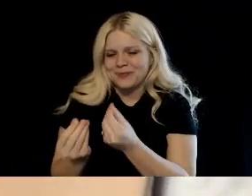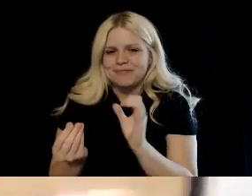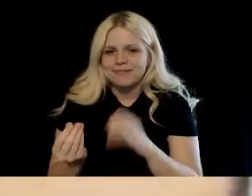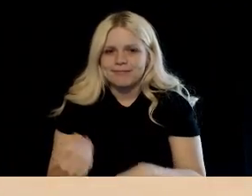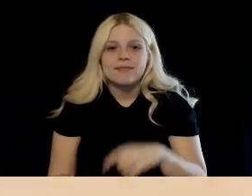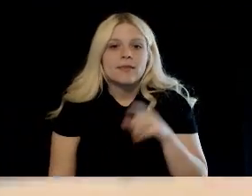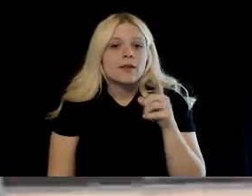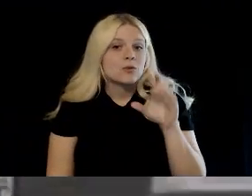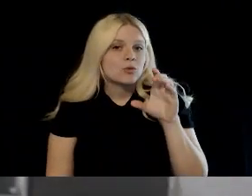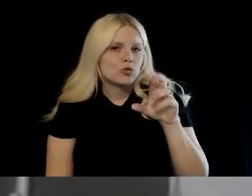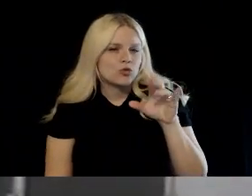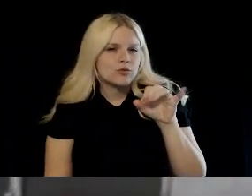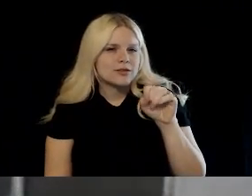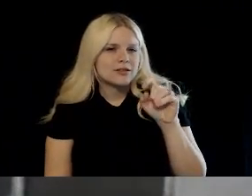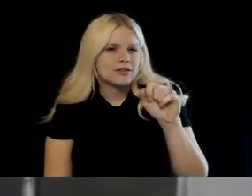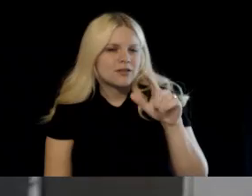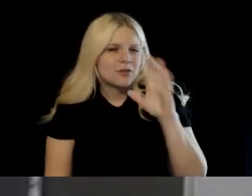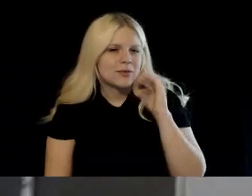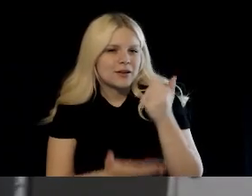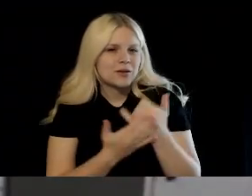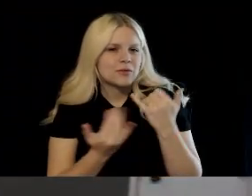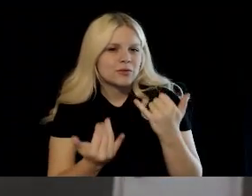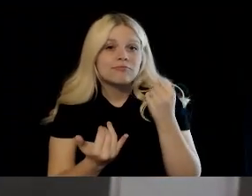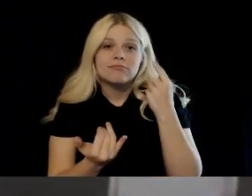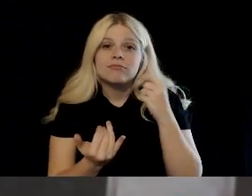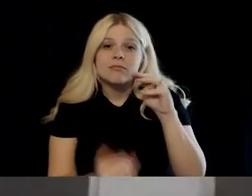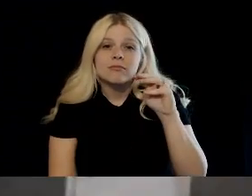gonna do is-- Maverick's kind of wet right now. He came in from the pool. So